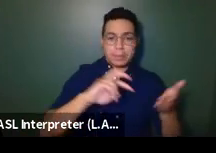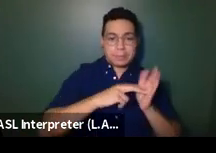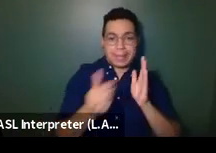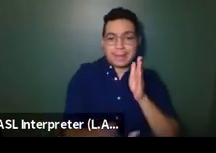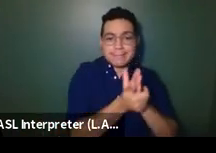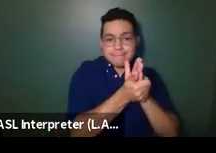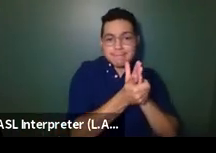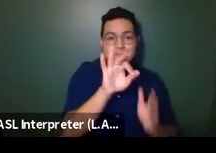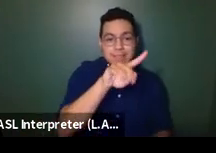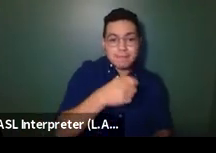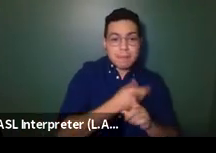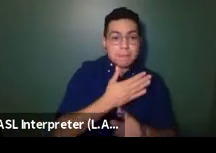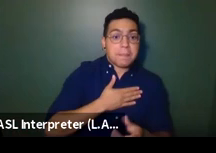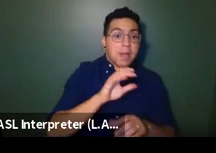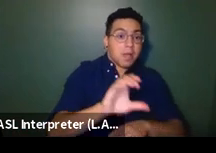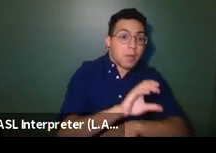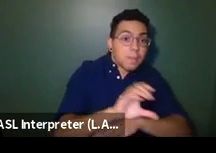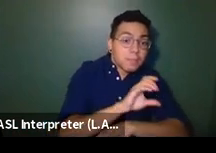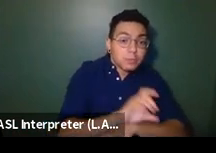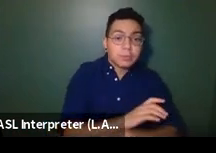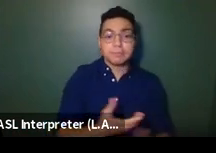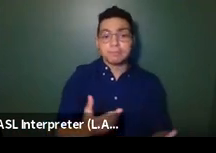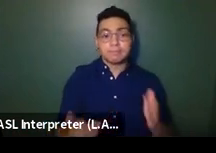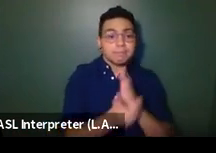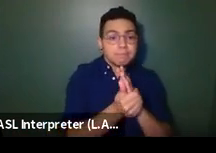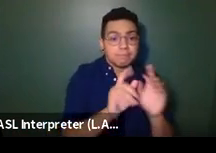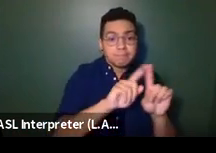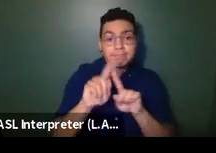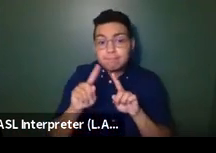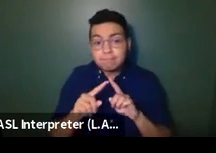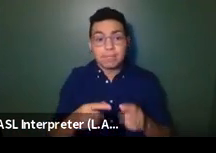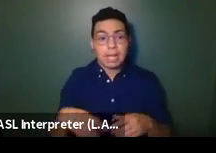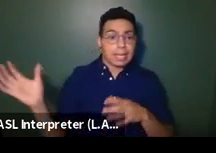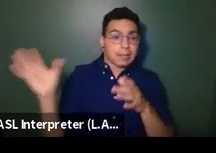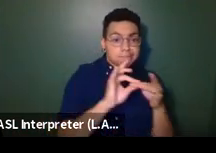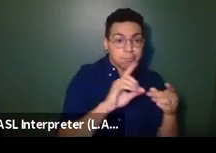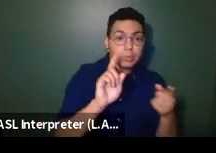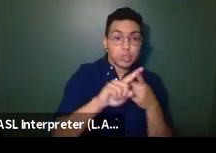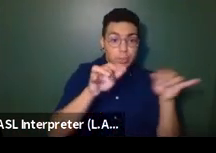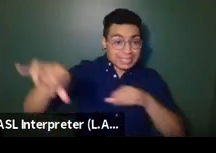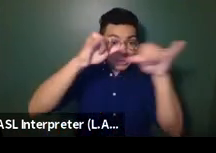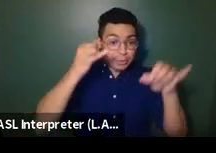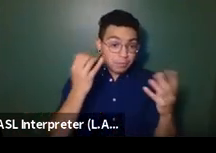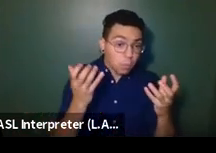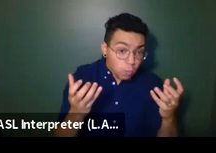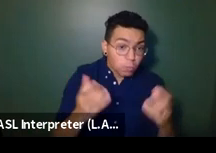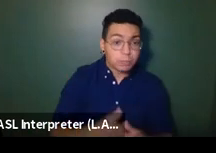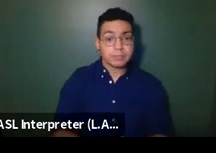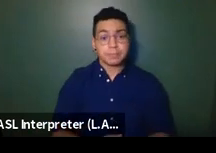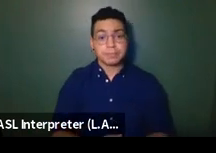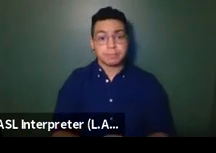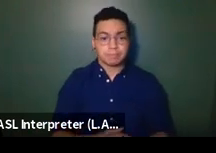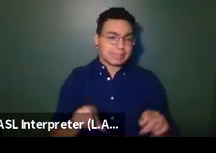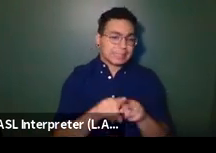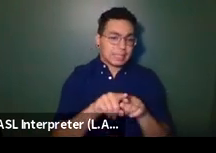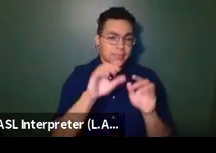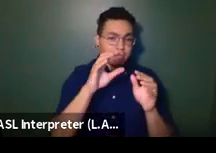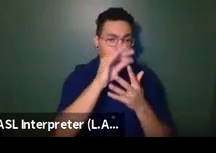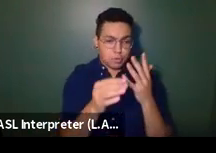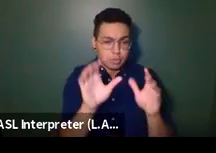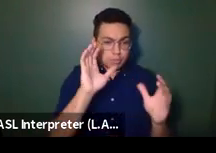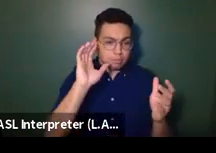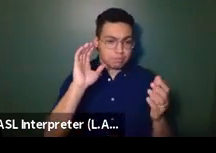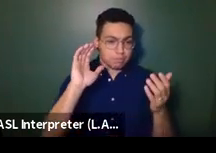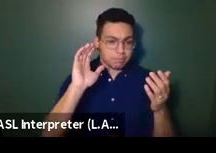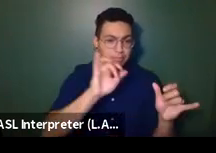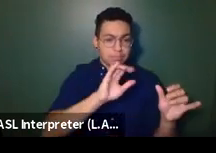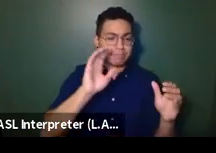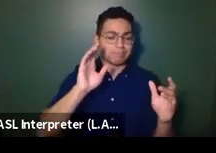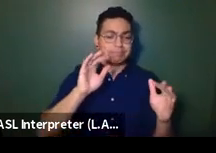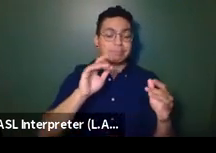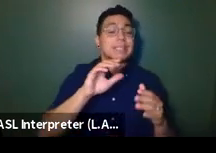ESD 189 - Amy Colburn: My computer so I can attach the as I can, as align them to a standard if I'd like, then I have some of those same options before. So anytime you see the three little dots is individually assign